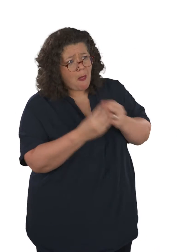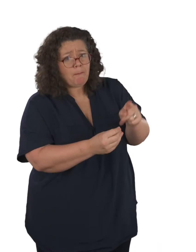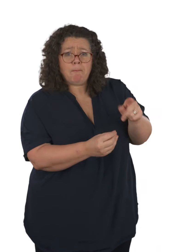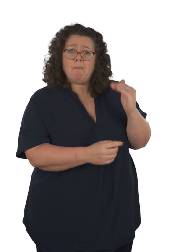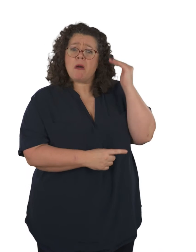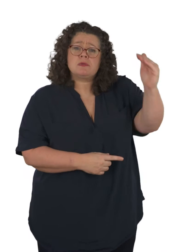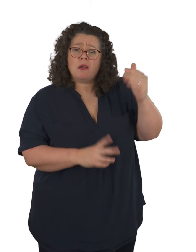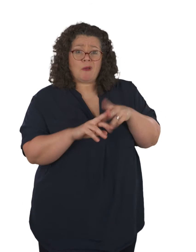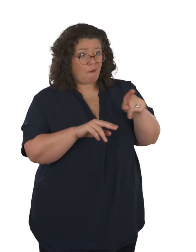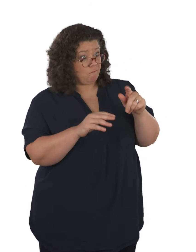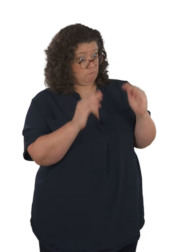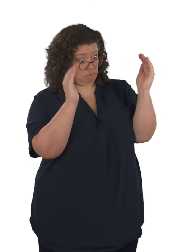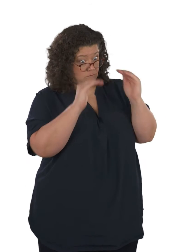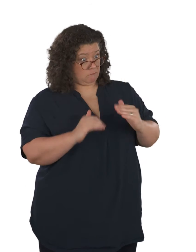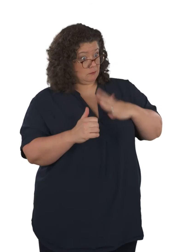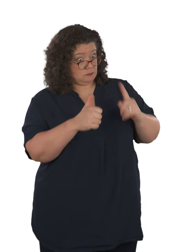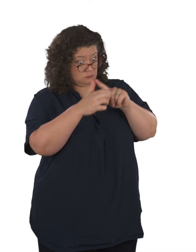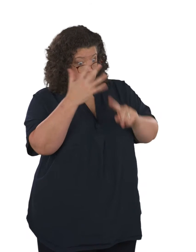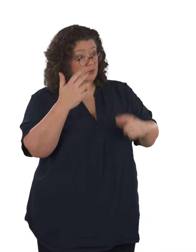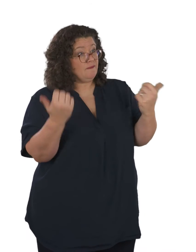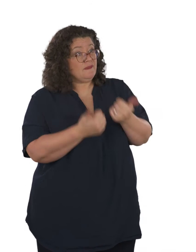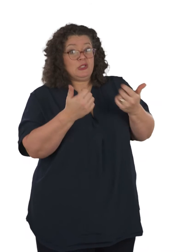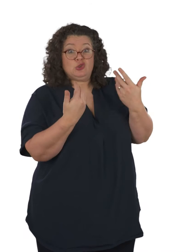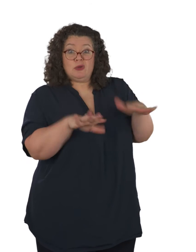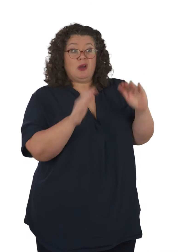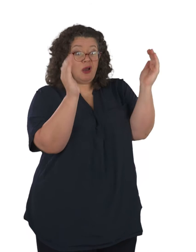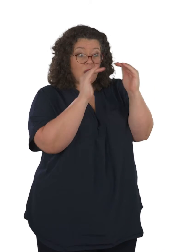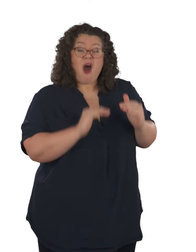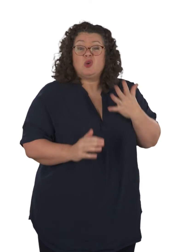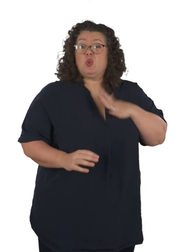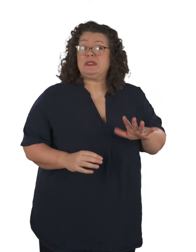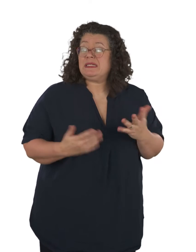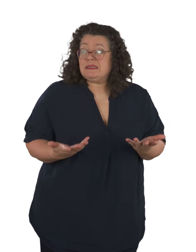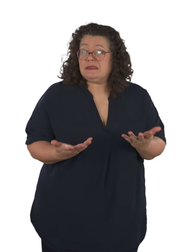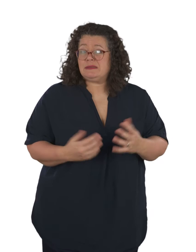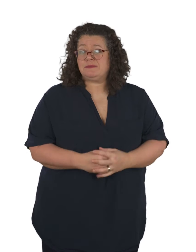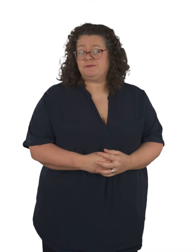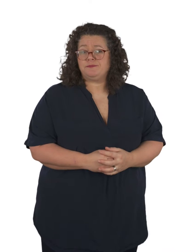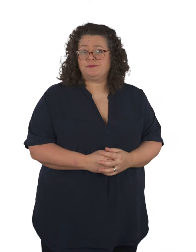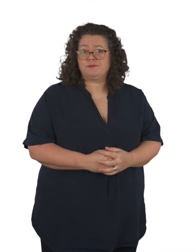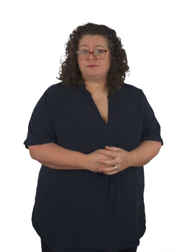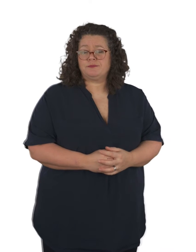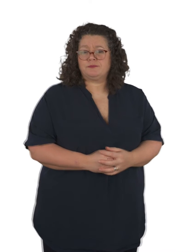The council doesn't have to help the adult if all their needs are met already.